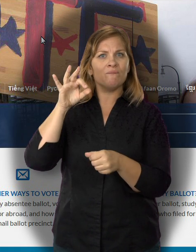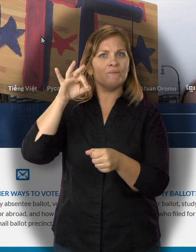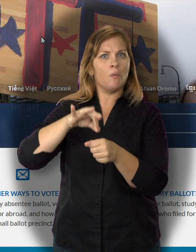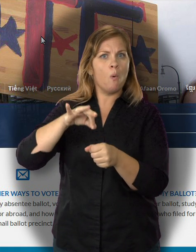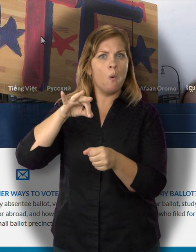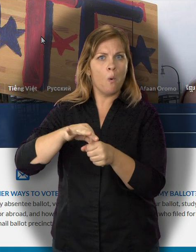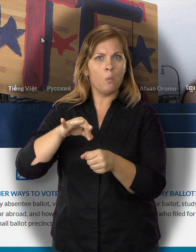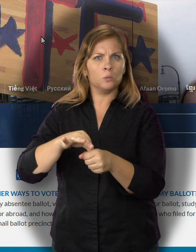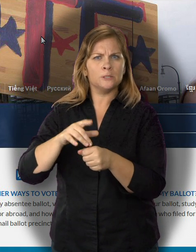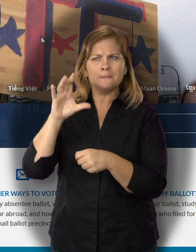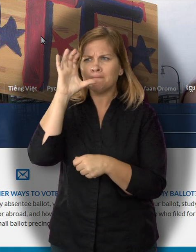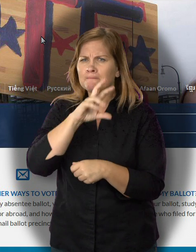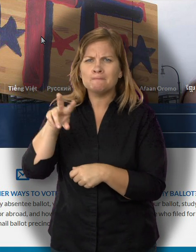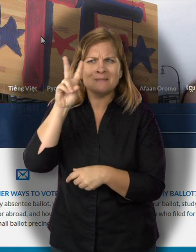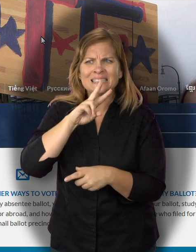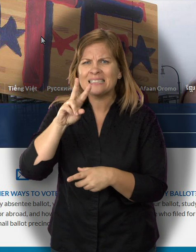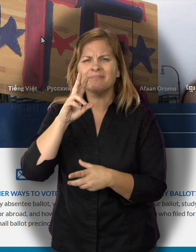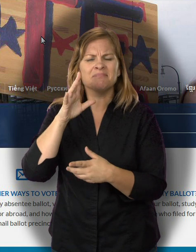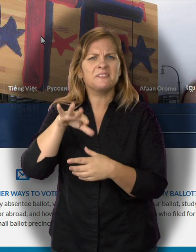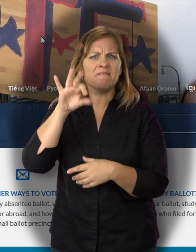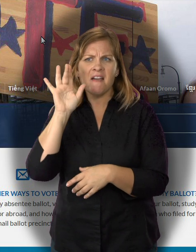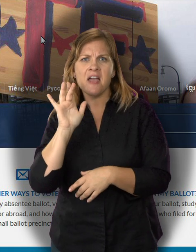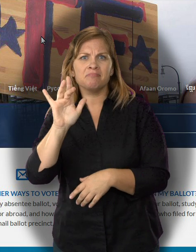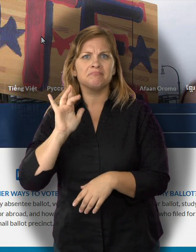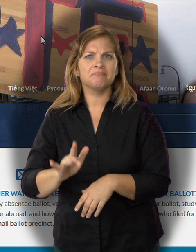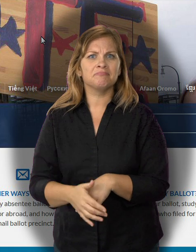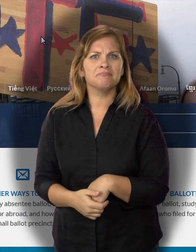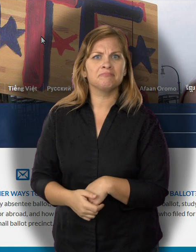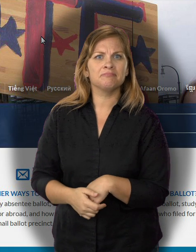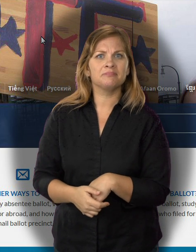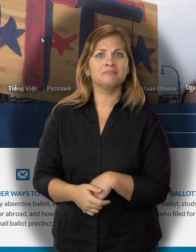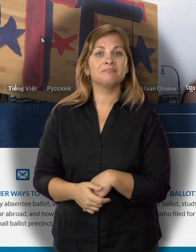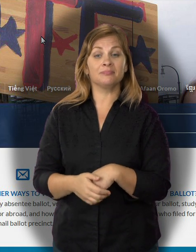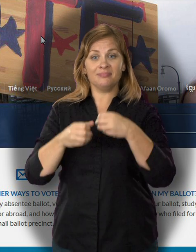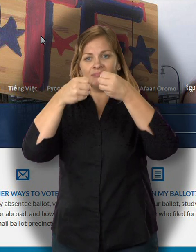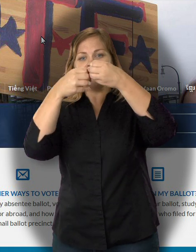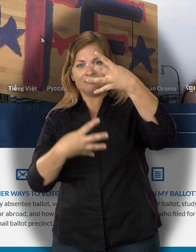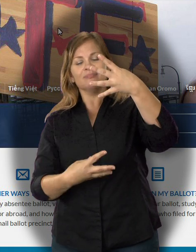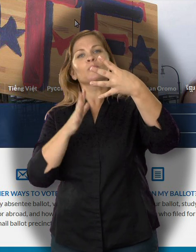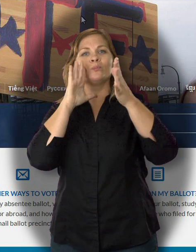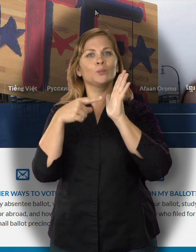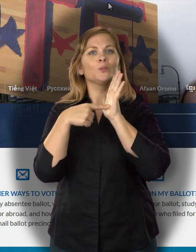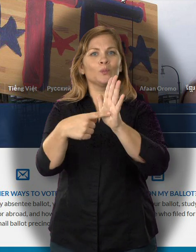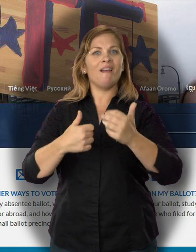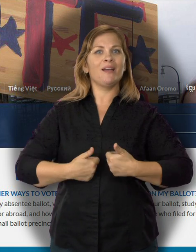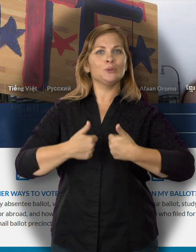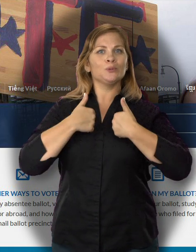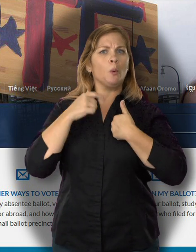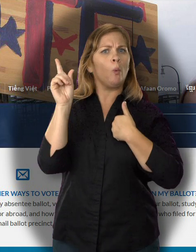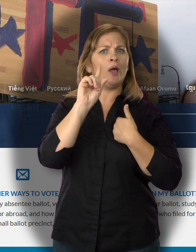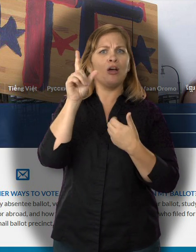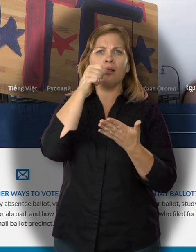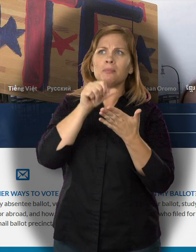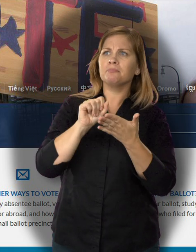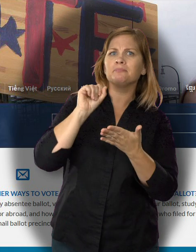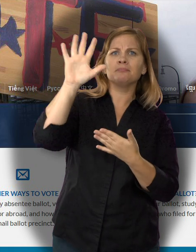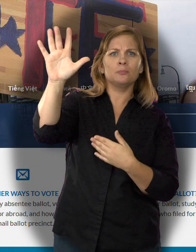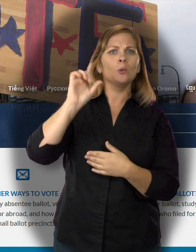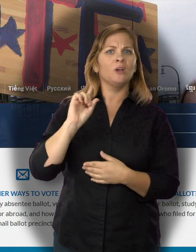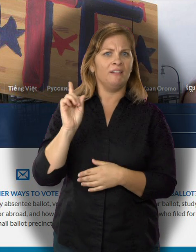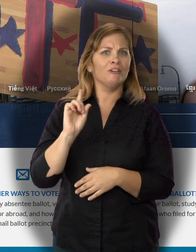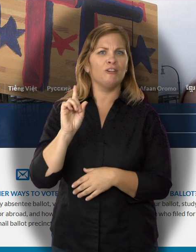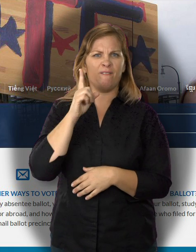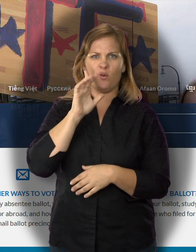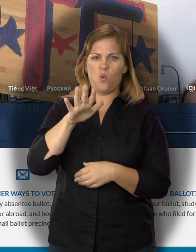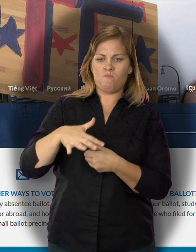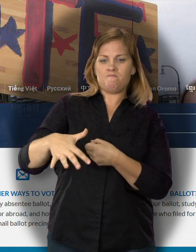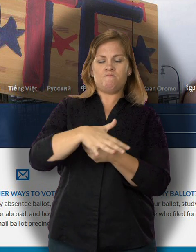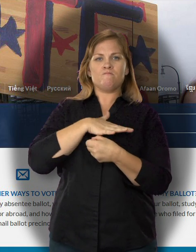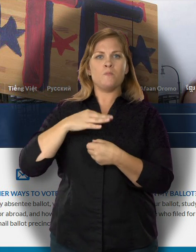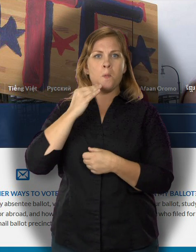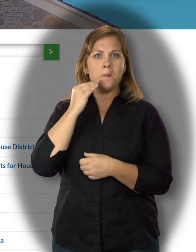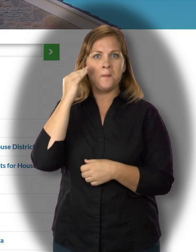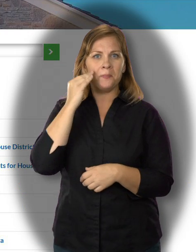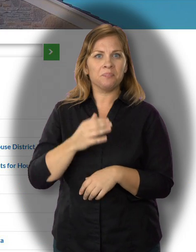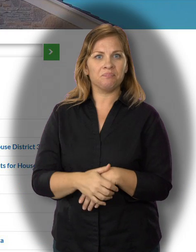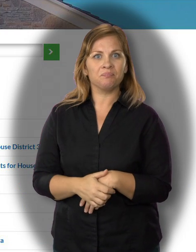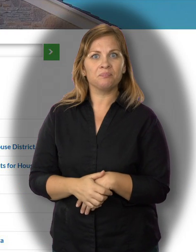It should be easy to find.